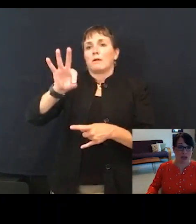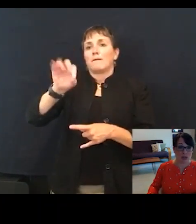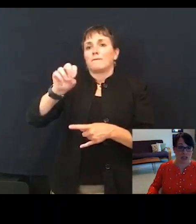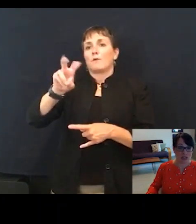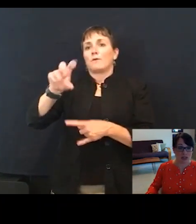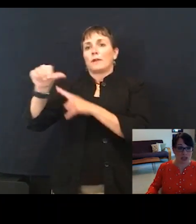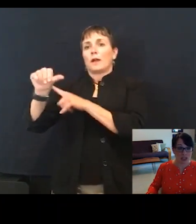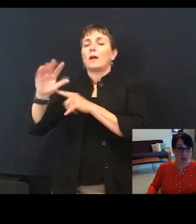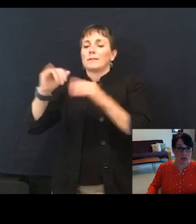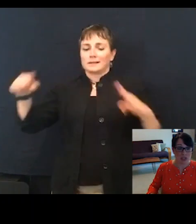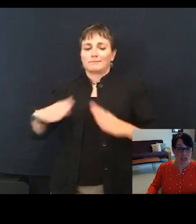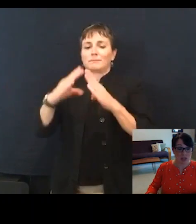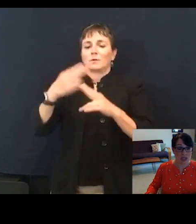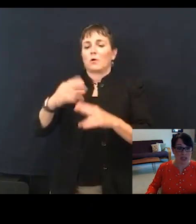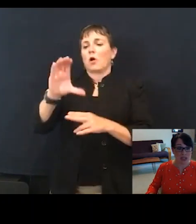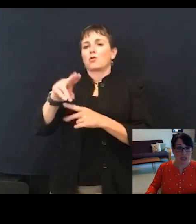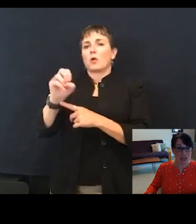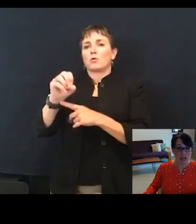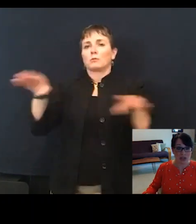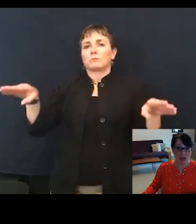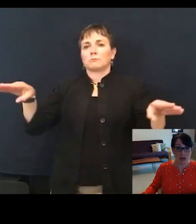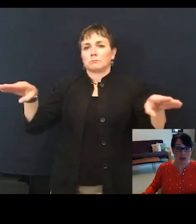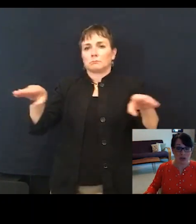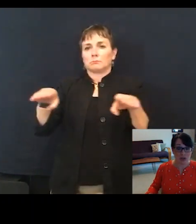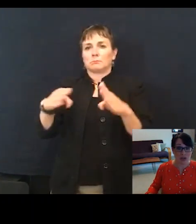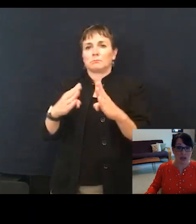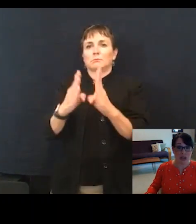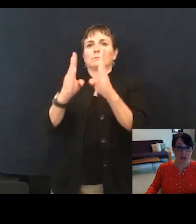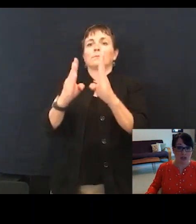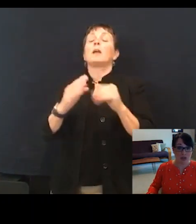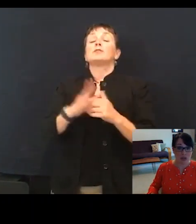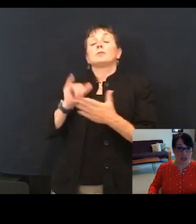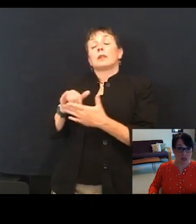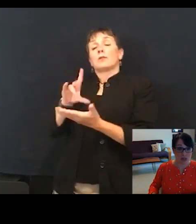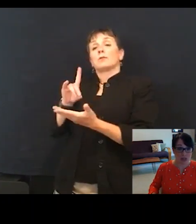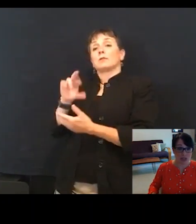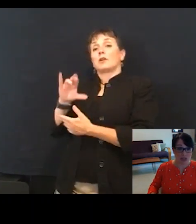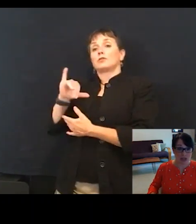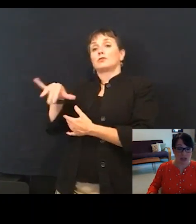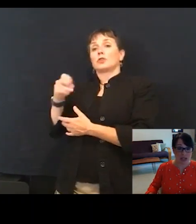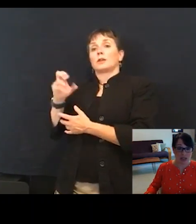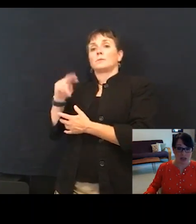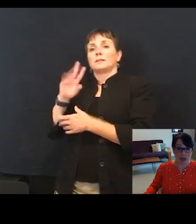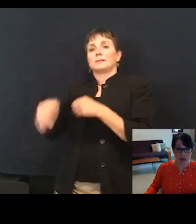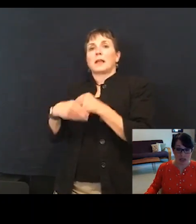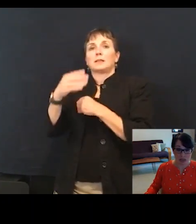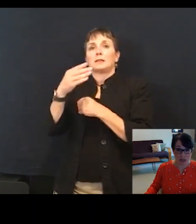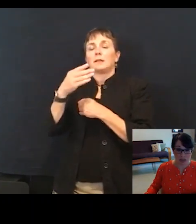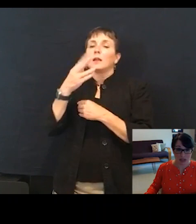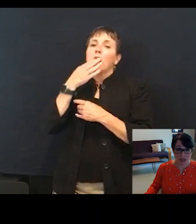And what Dr. Jacobson has done is color-coded the photoreceptor cells and their outer segments